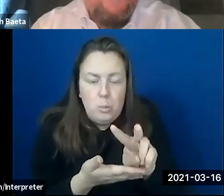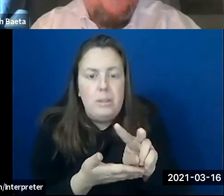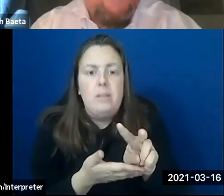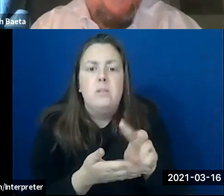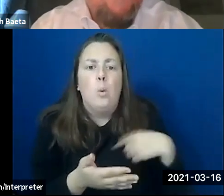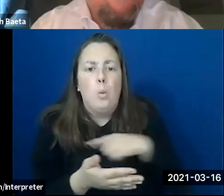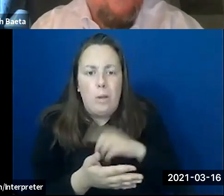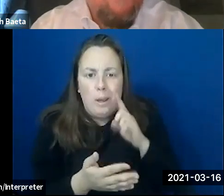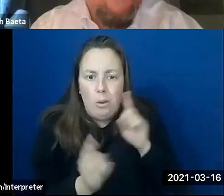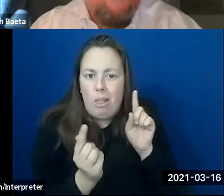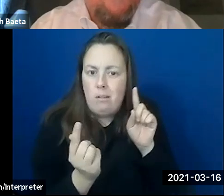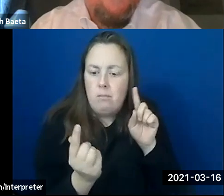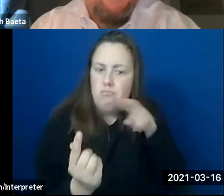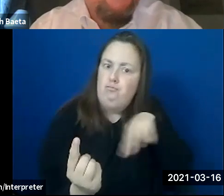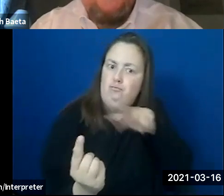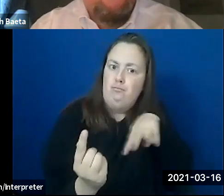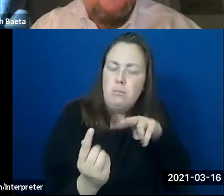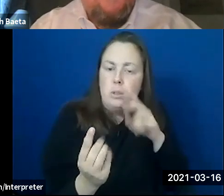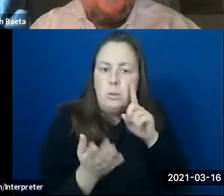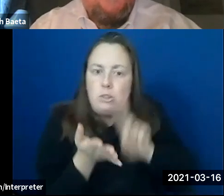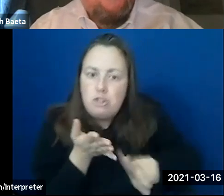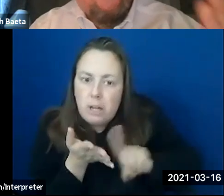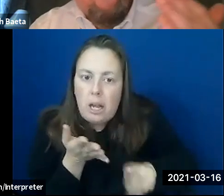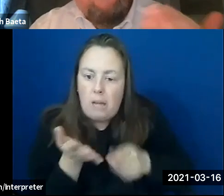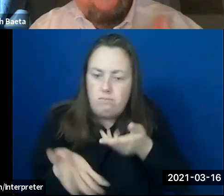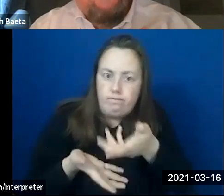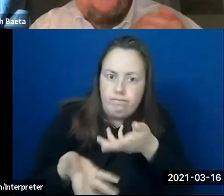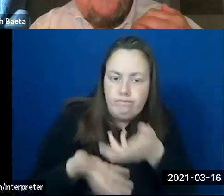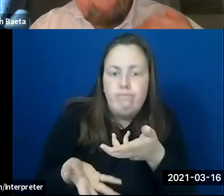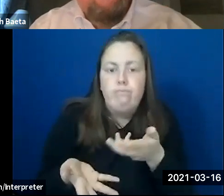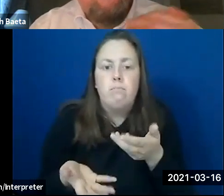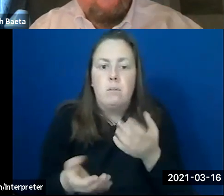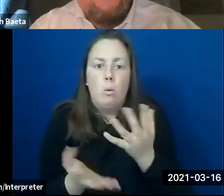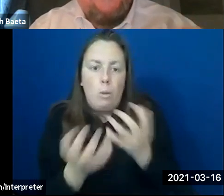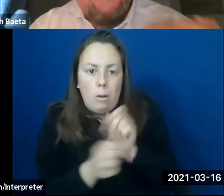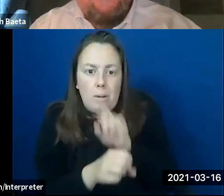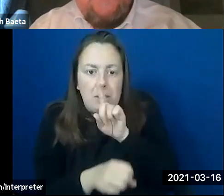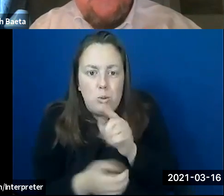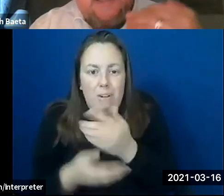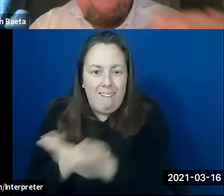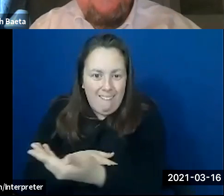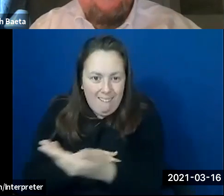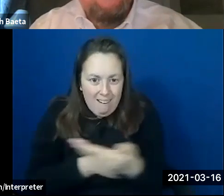Joseph Baeta: When we started remote learning, which was just check in with students, we want to make sure that every morning at the at every level.